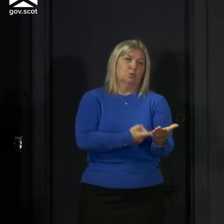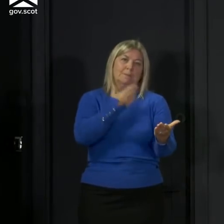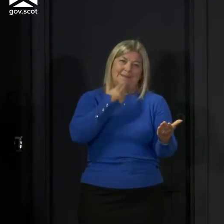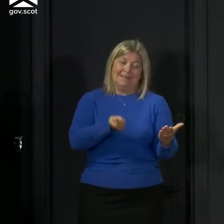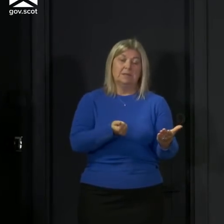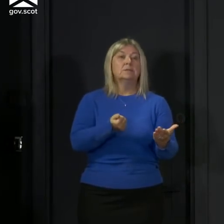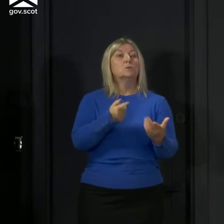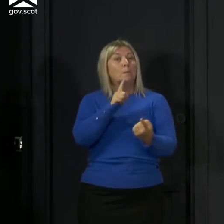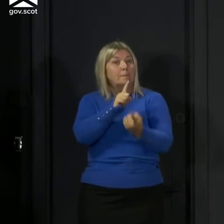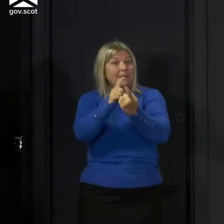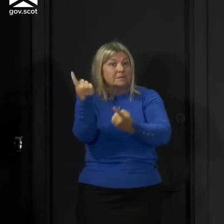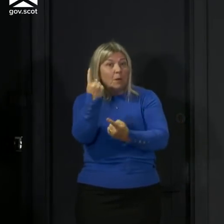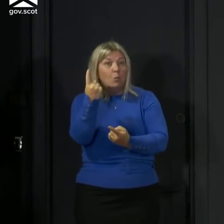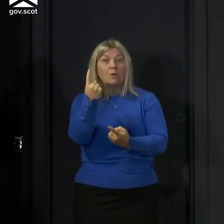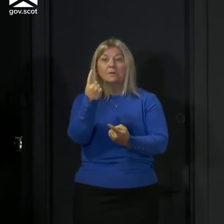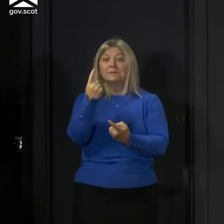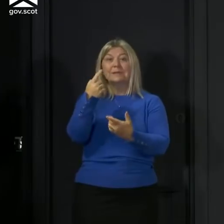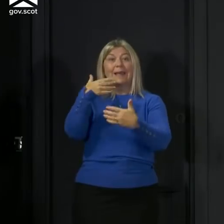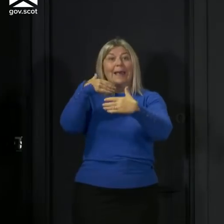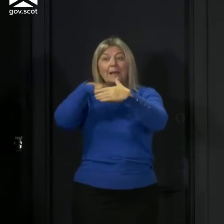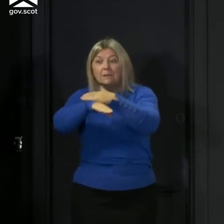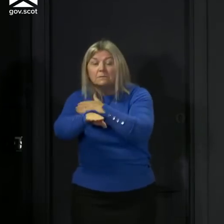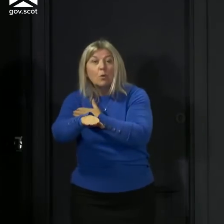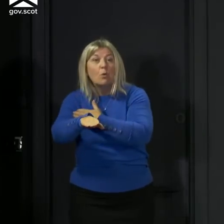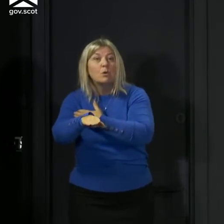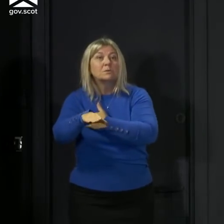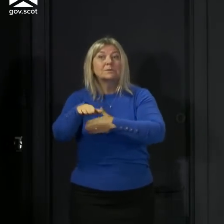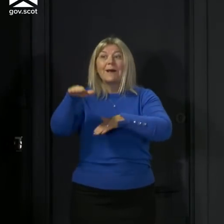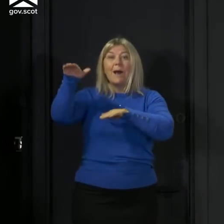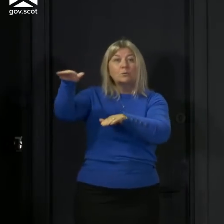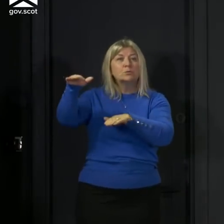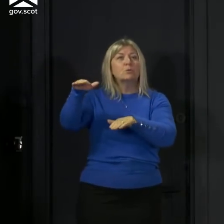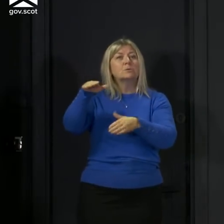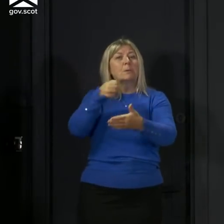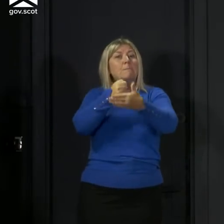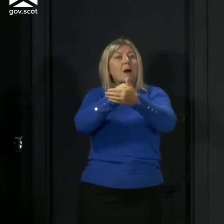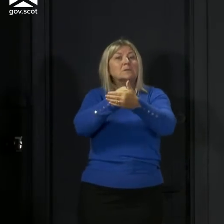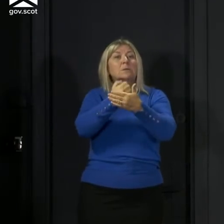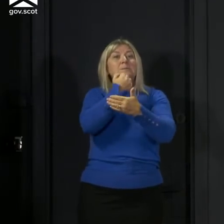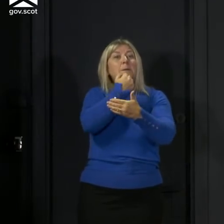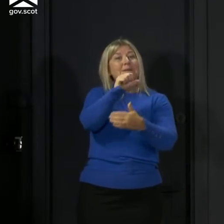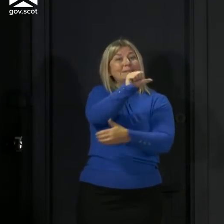public places that are subject to guidance, the maximum group size allowed is six people,